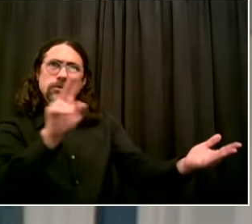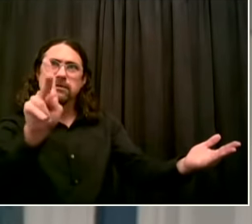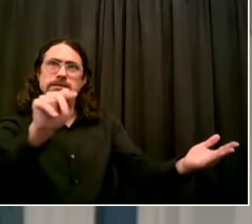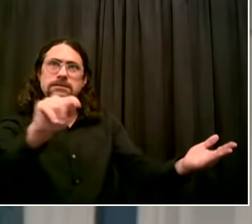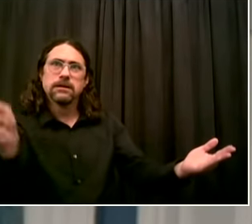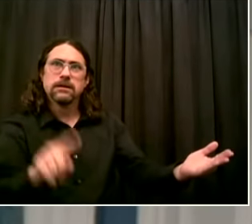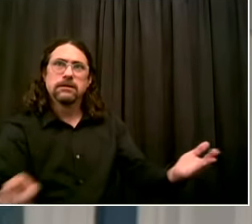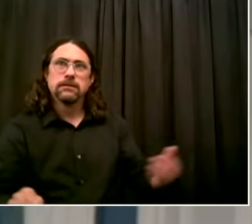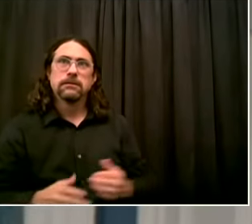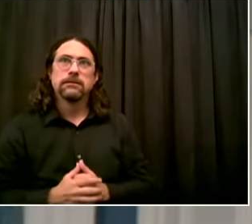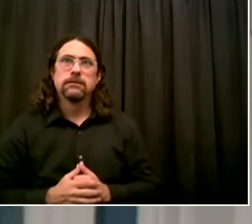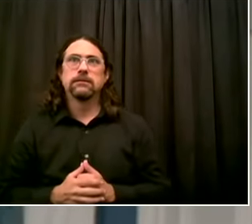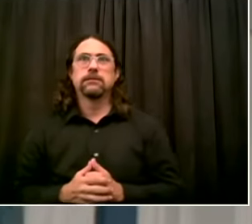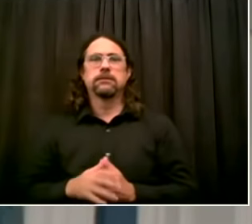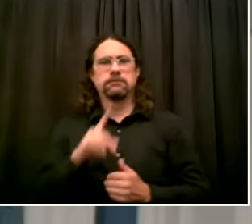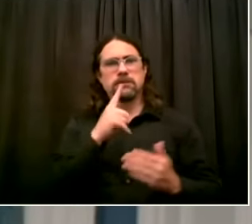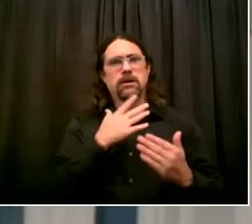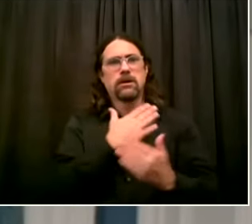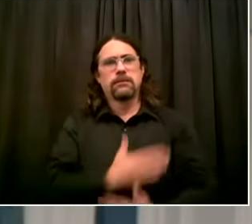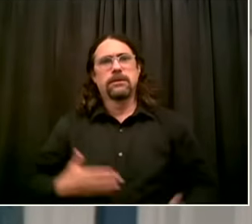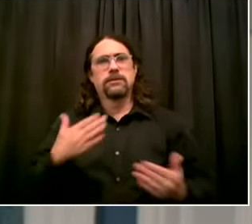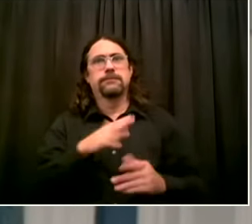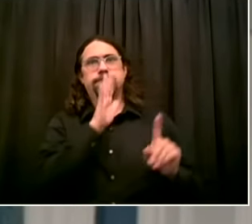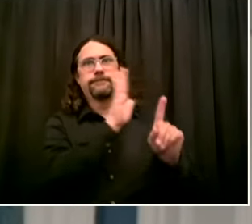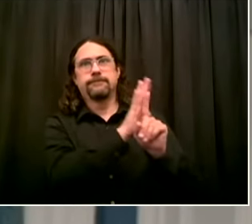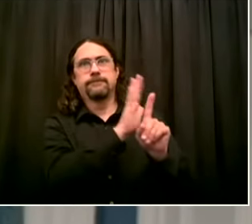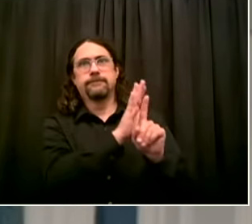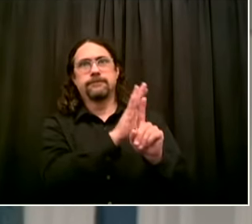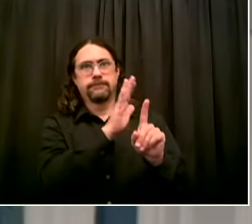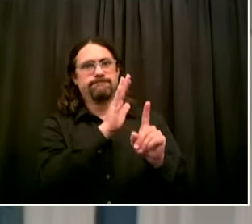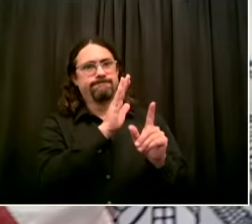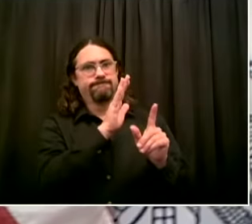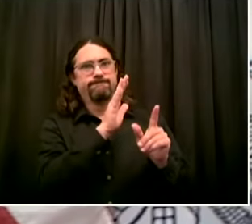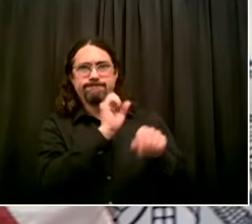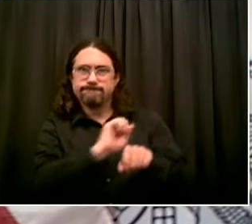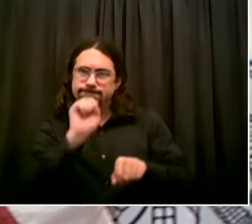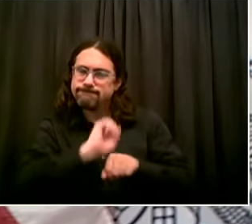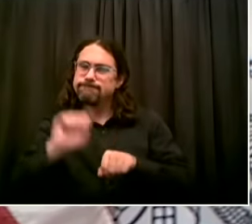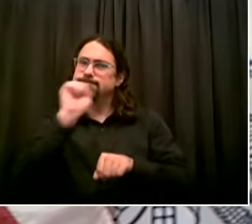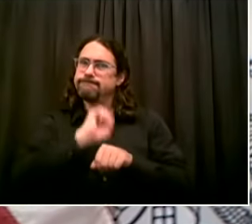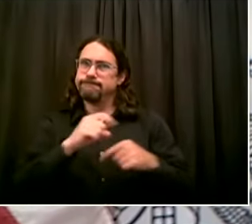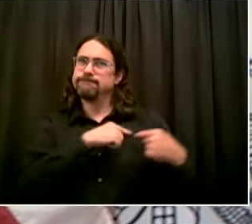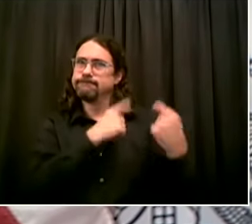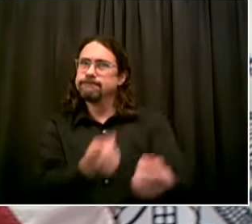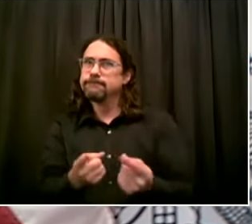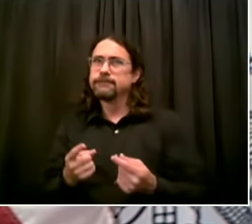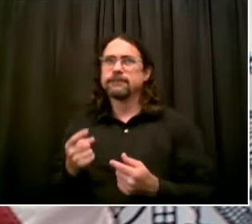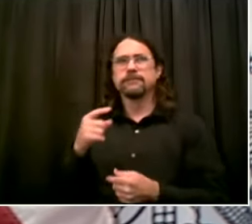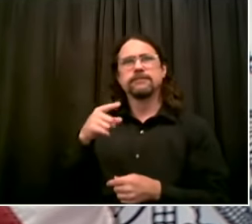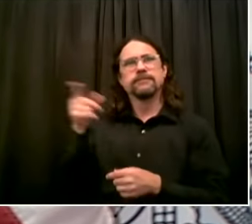LAOCTNIOS, ONE IN BETWEEN AND TWO IN BROOKLYN. WE ARE DOING